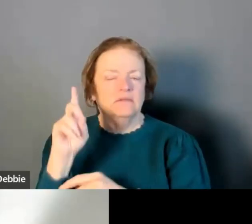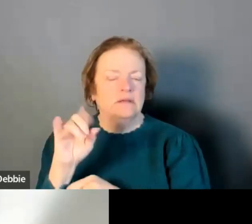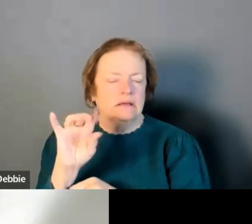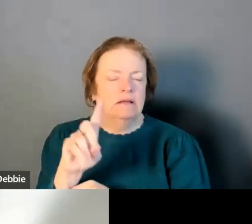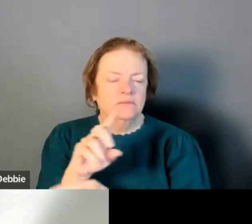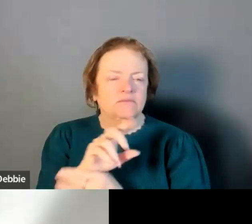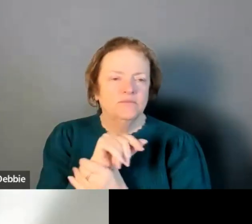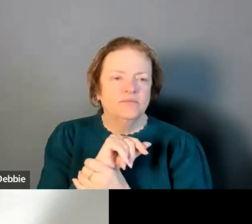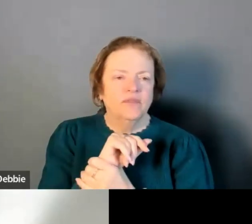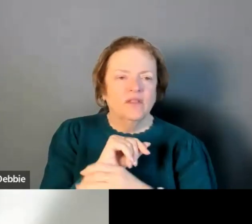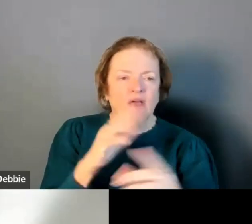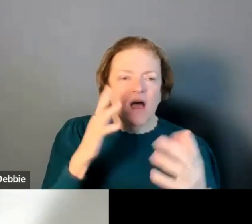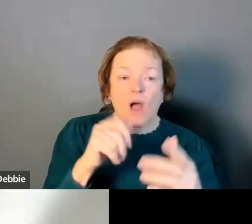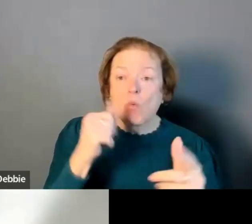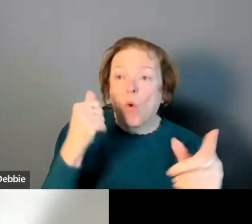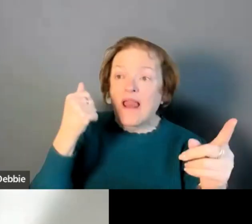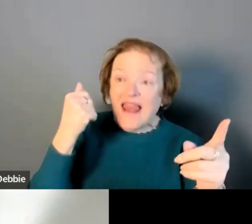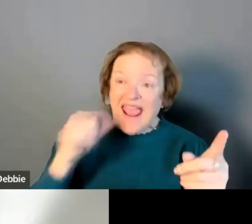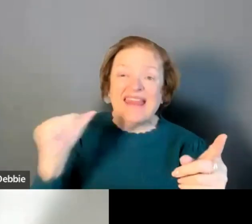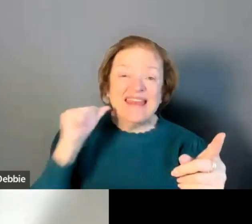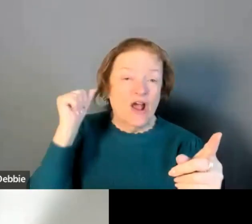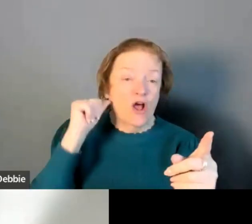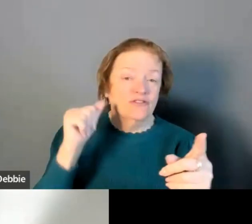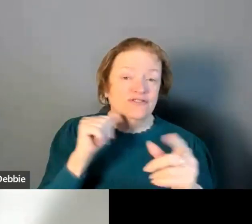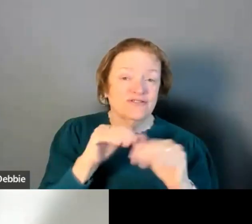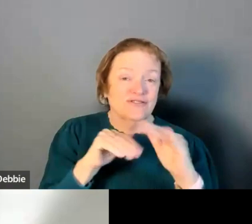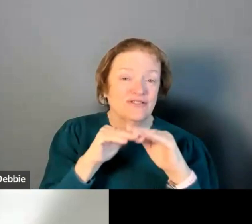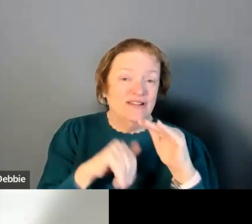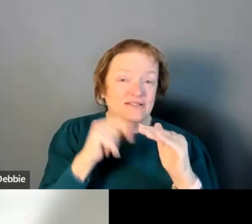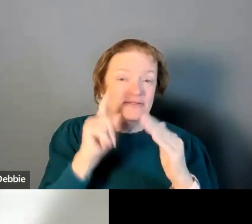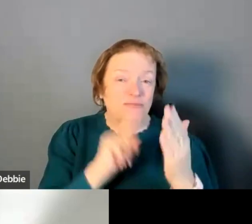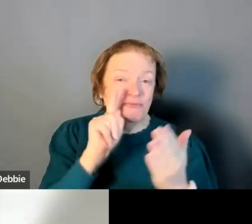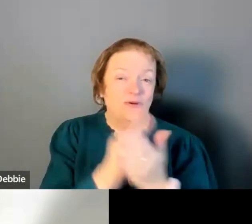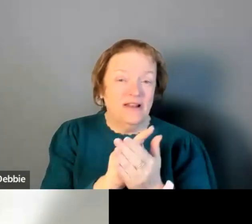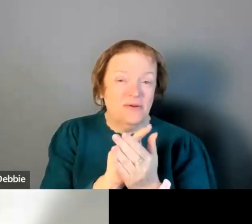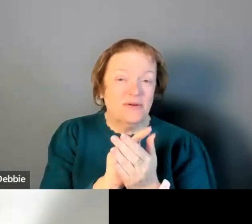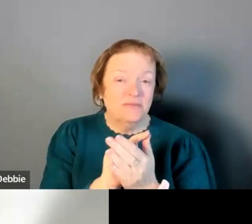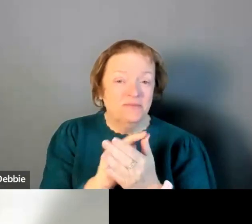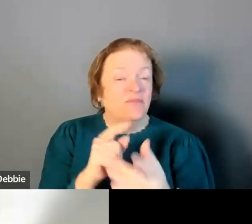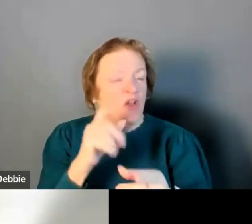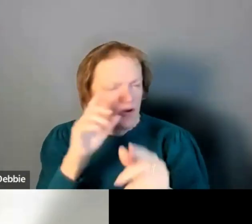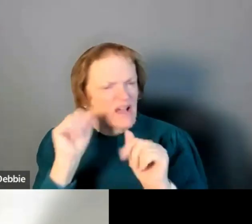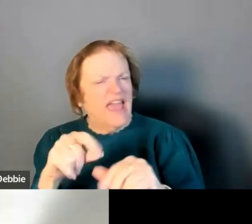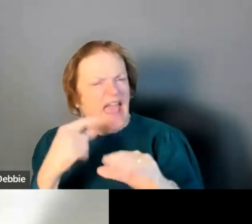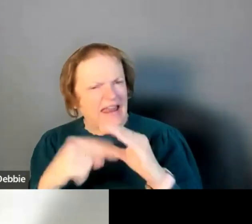any kind of audiologist less than an hour away, because she's also in the small rural district. Well, you could always email me. I'll be more than happy to help.